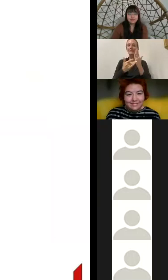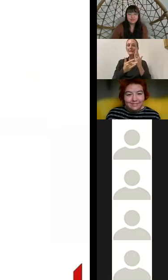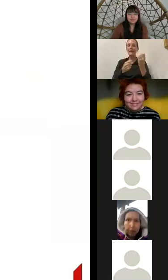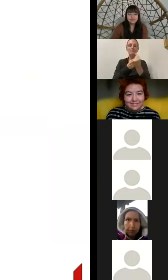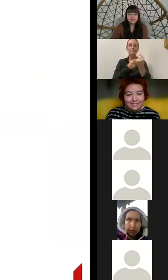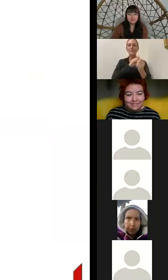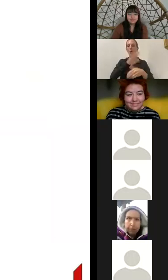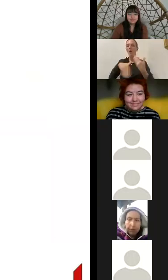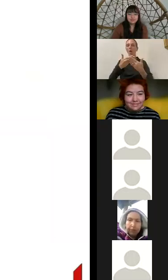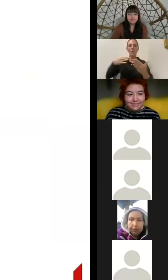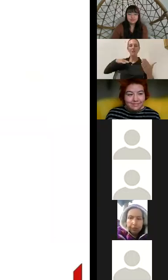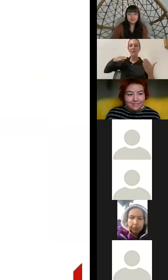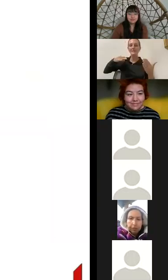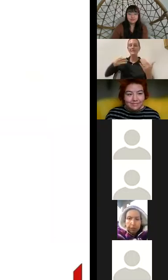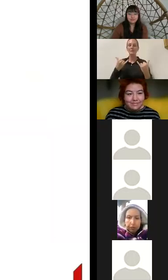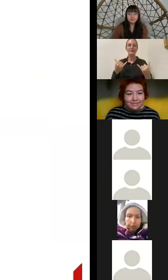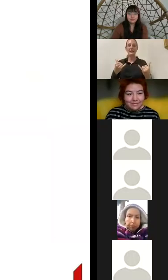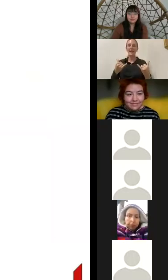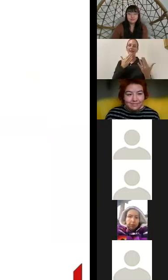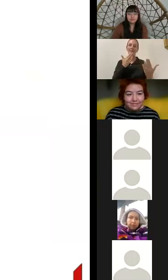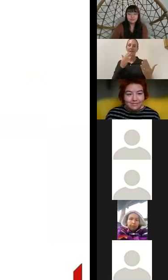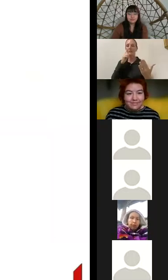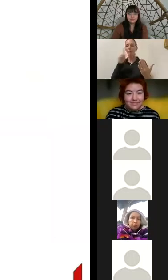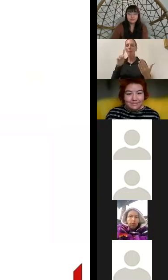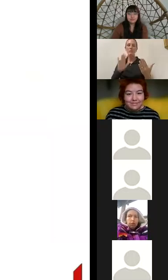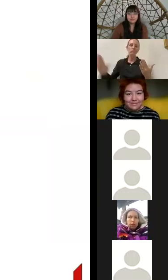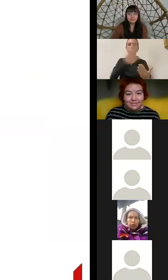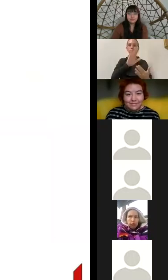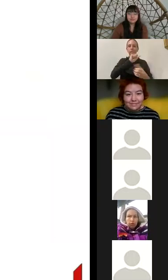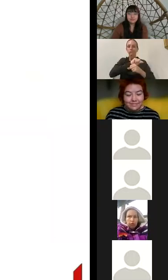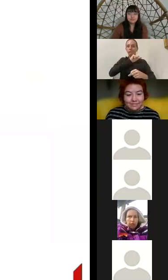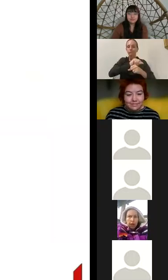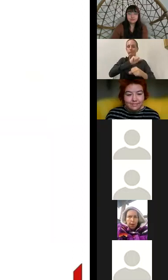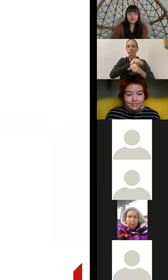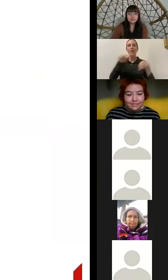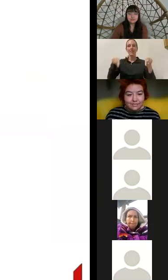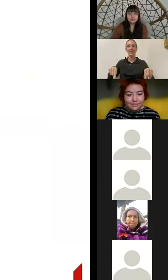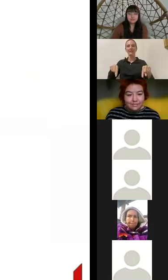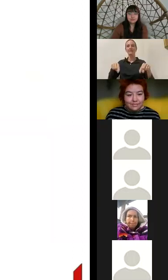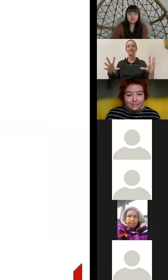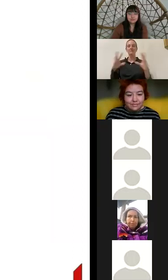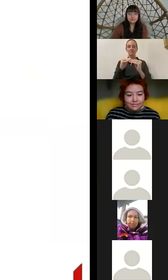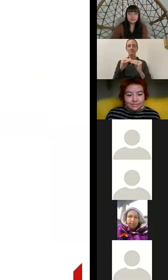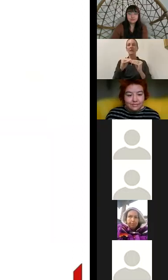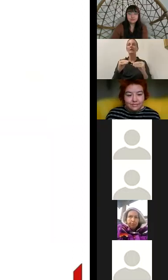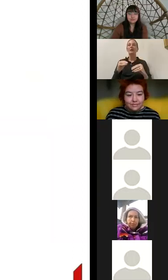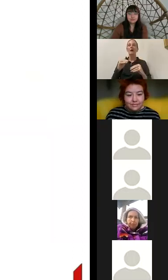I really appreciate all the hard work everyone's doing. So this is the climate crisis engaging the youth in your community by obviously VIDEA’s